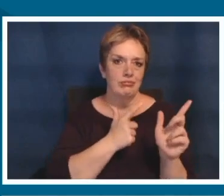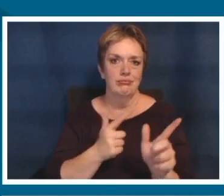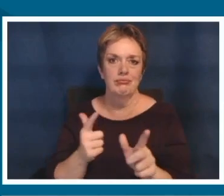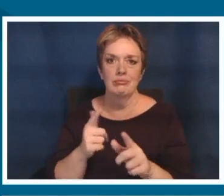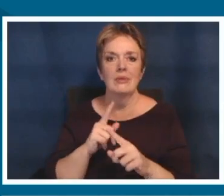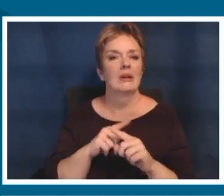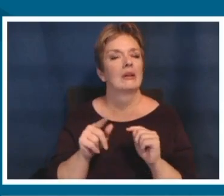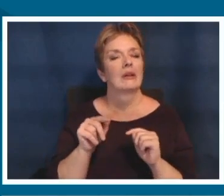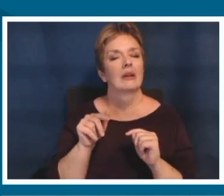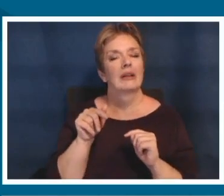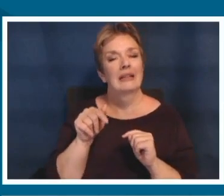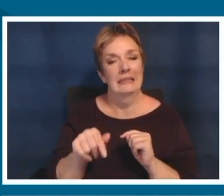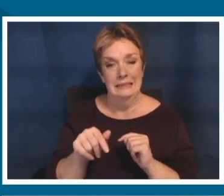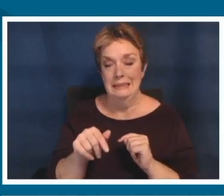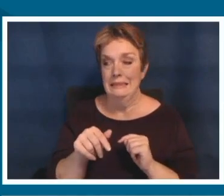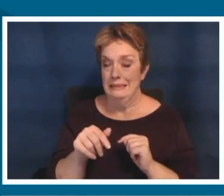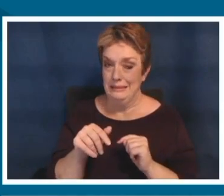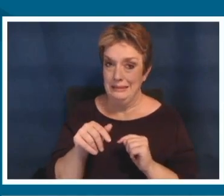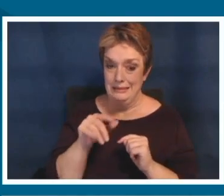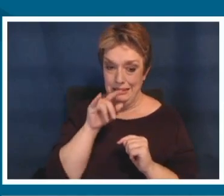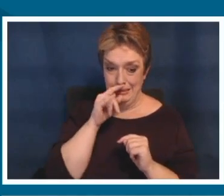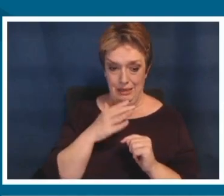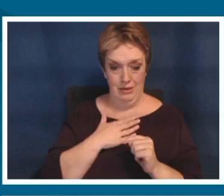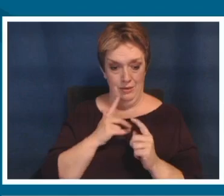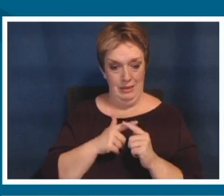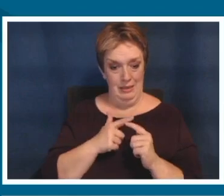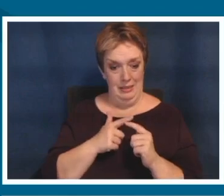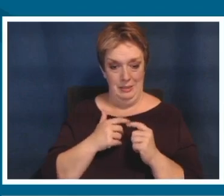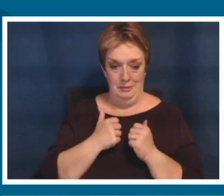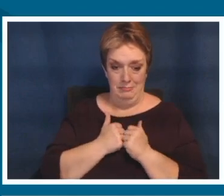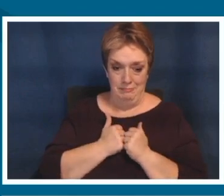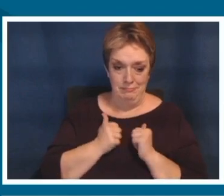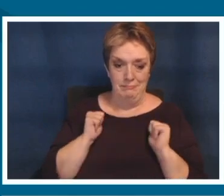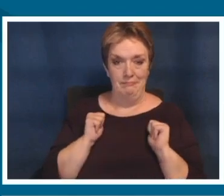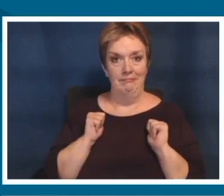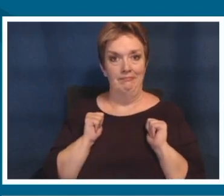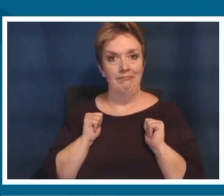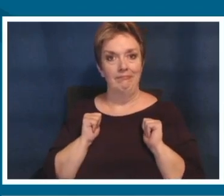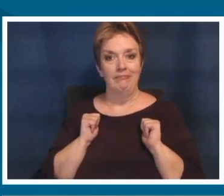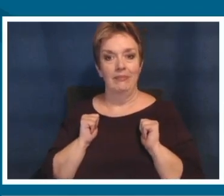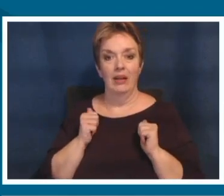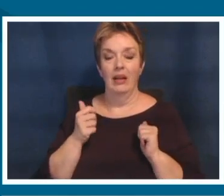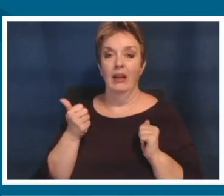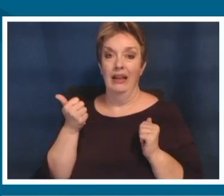vulnerable and brave to put this up there and when he actually read it in